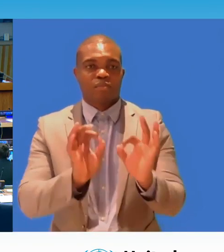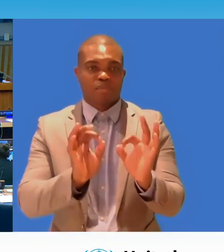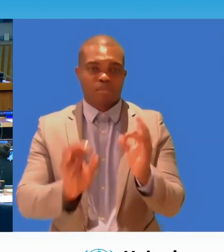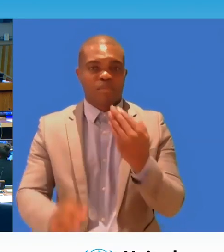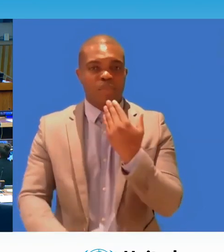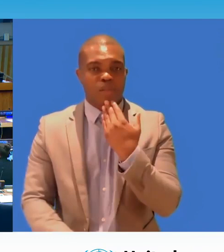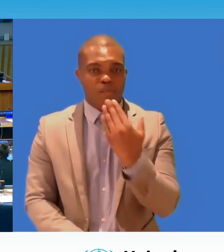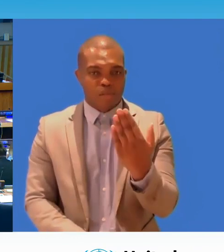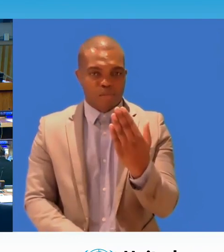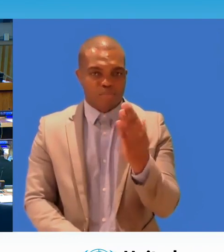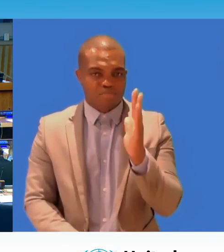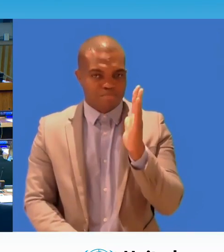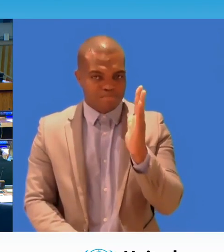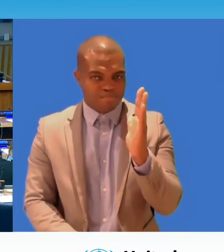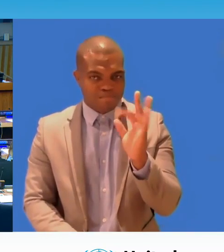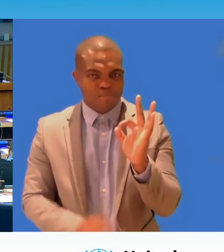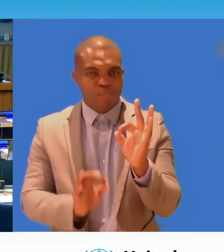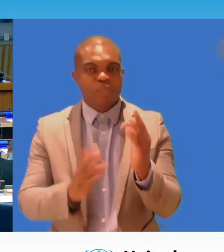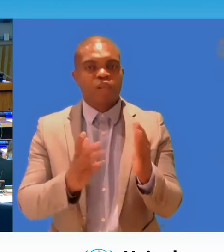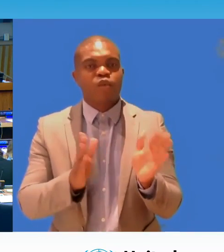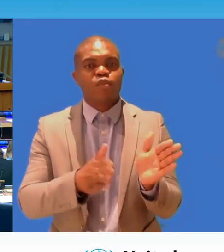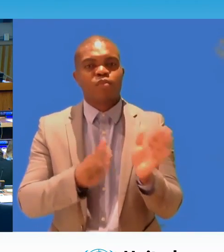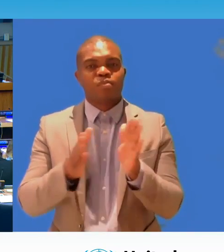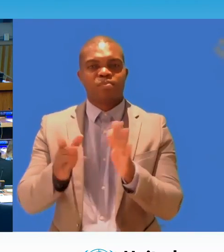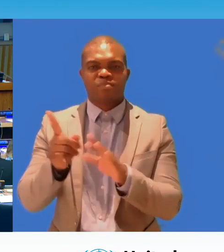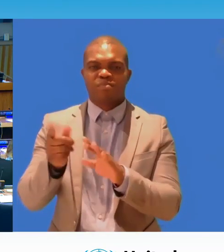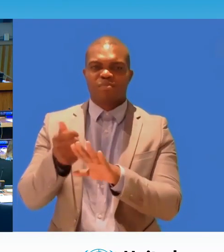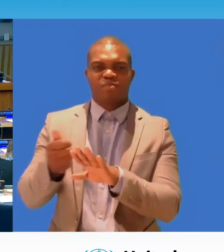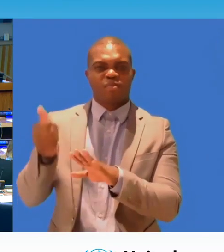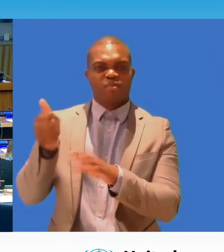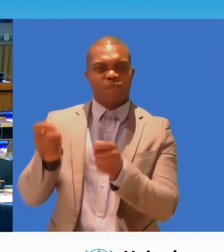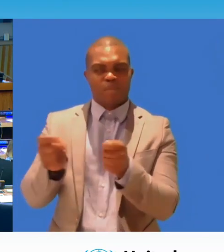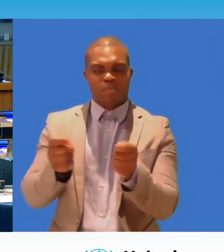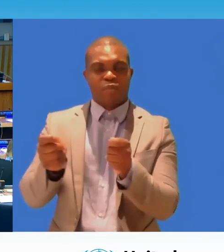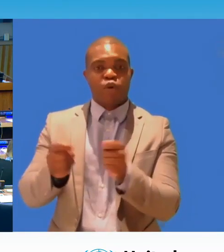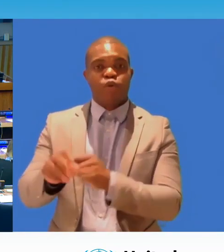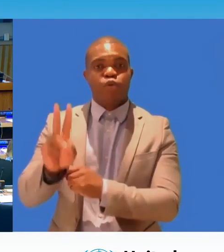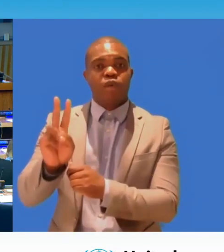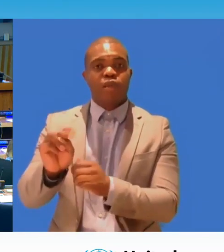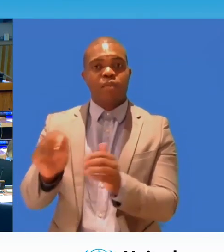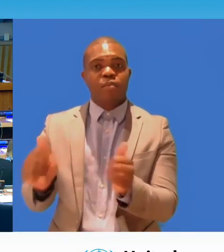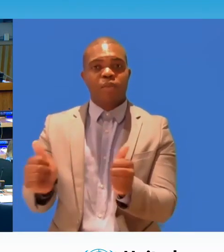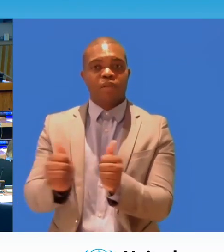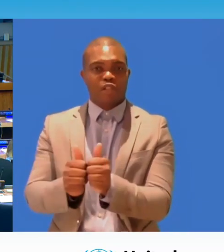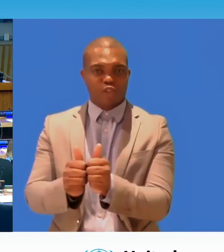Nations partnership on the rights of persons with disabilities to share her insights Miss